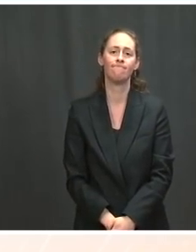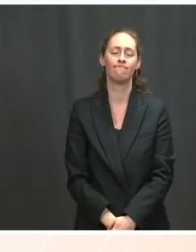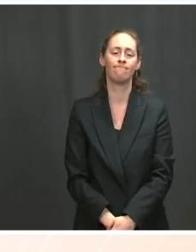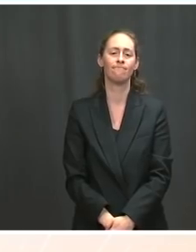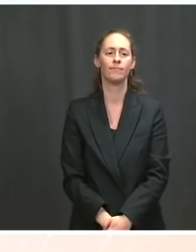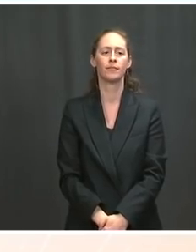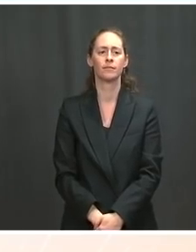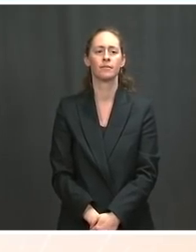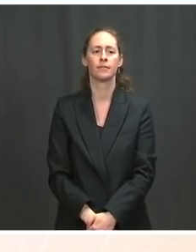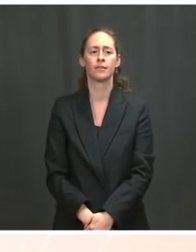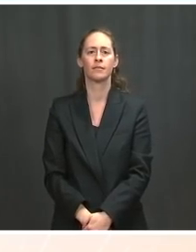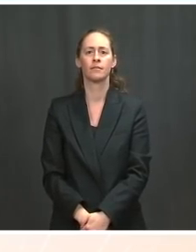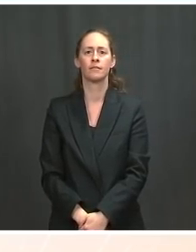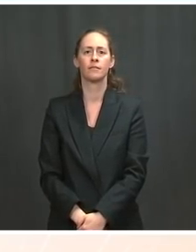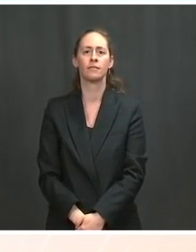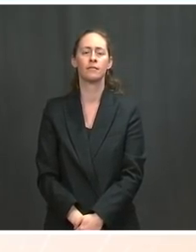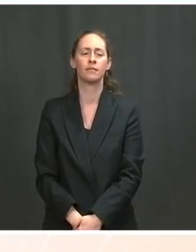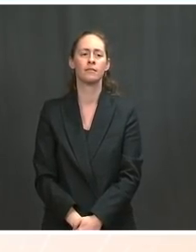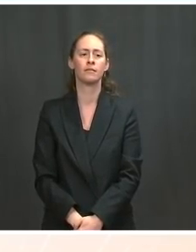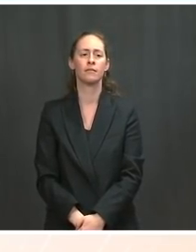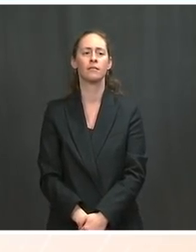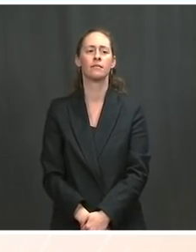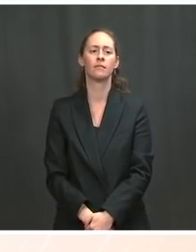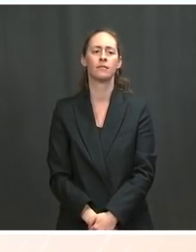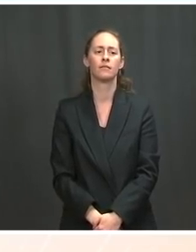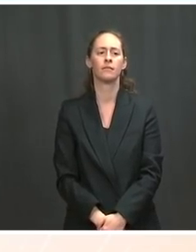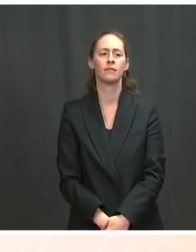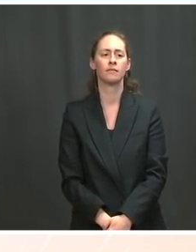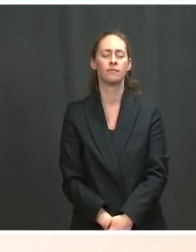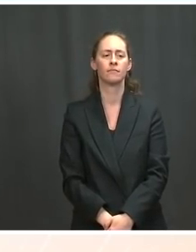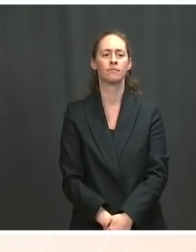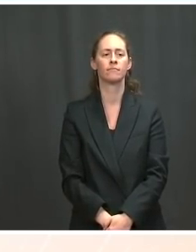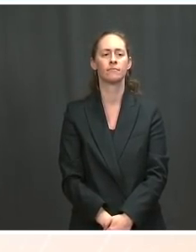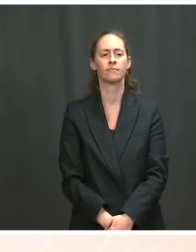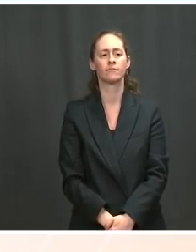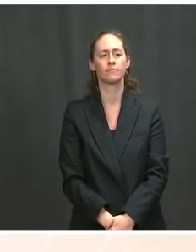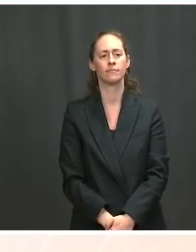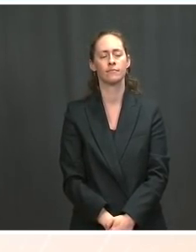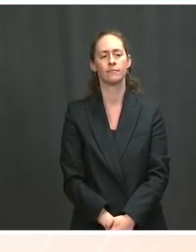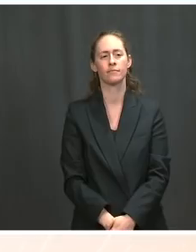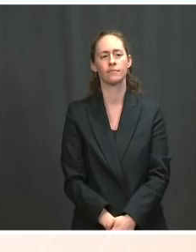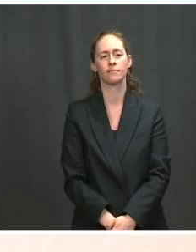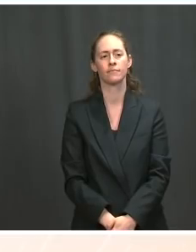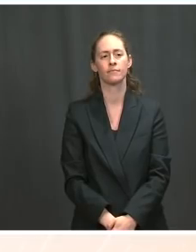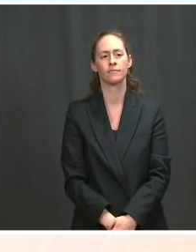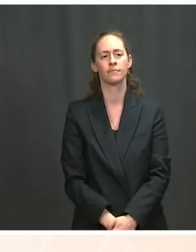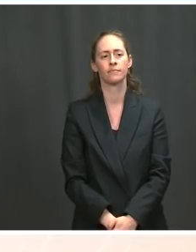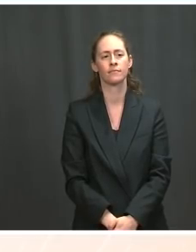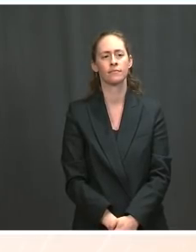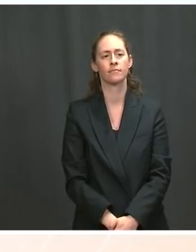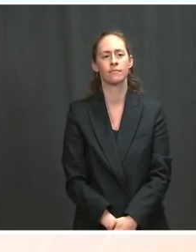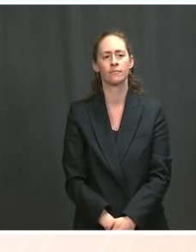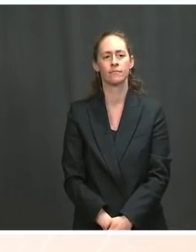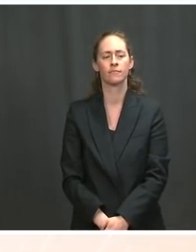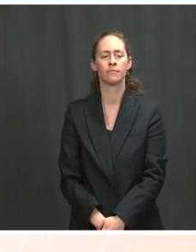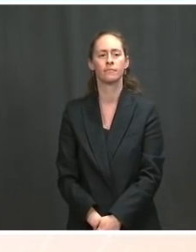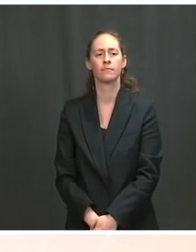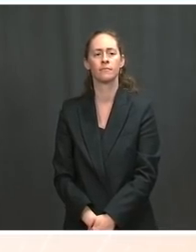is getting traction in Congress. This is the bill led by Senators Gillibrand and Ernst. This is broader than what the Pentagon